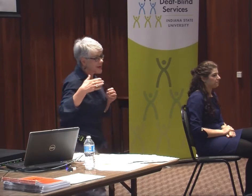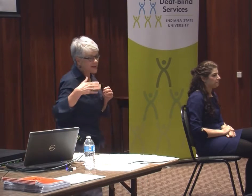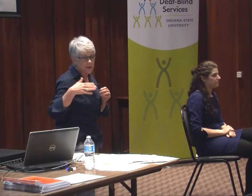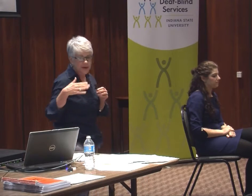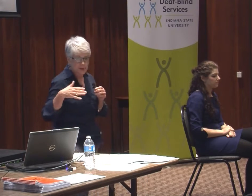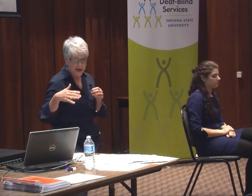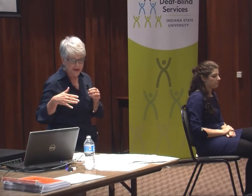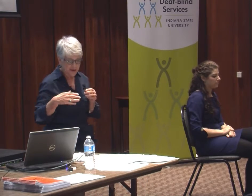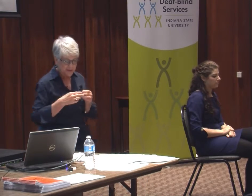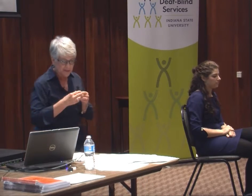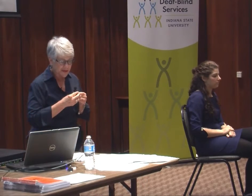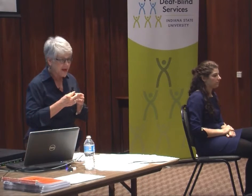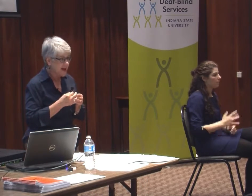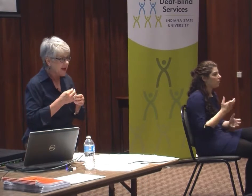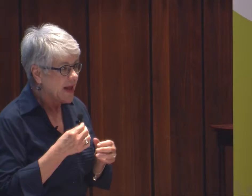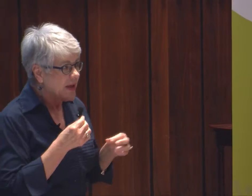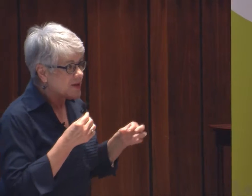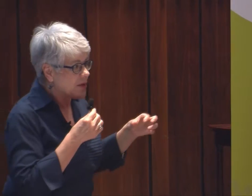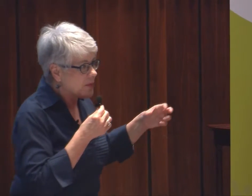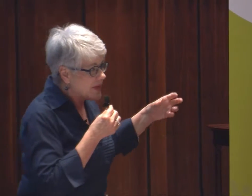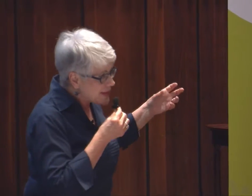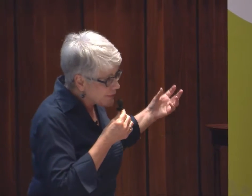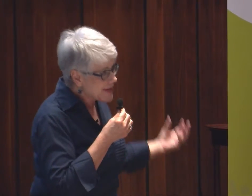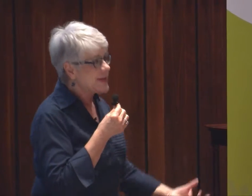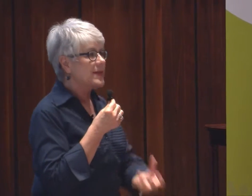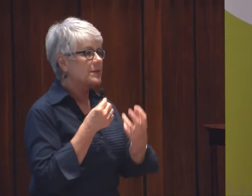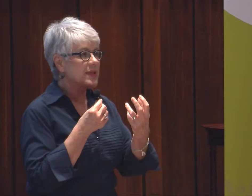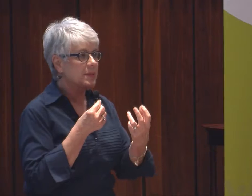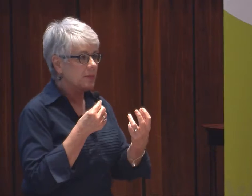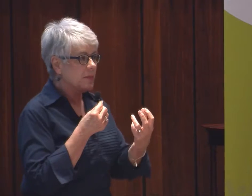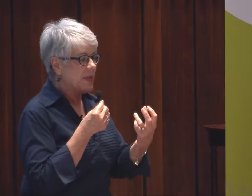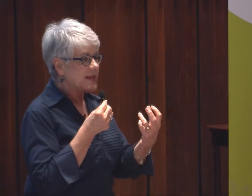a sequential pattern. Okay, so the different systems basically